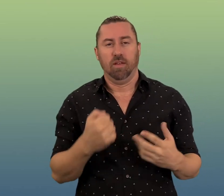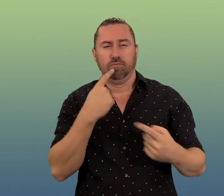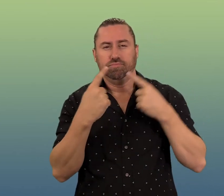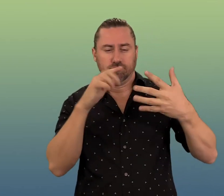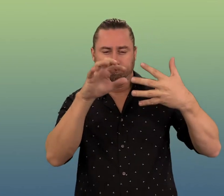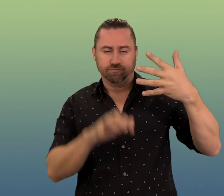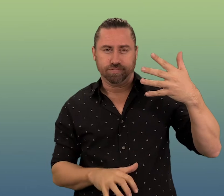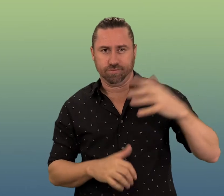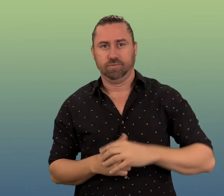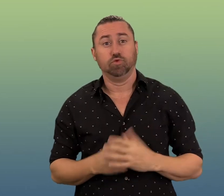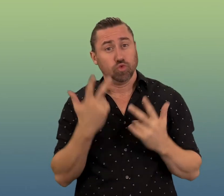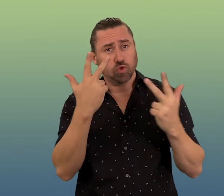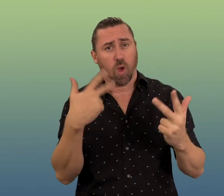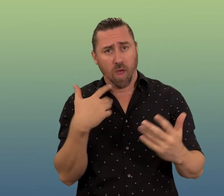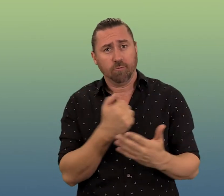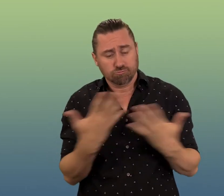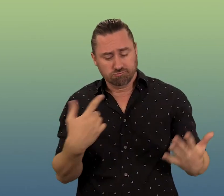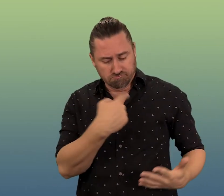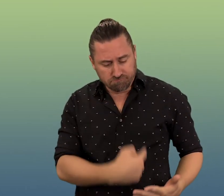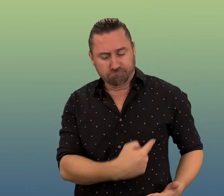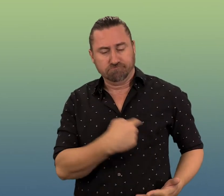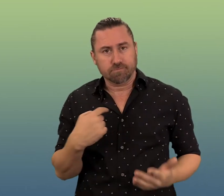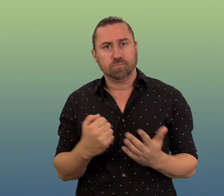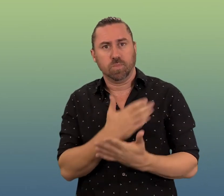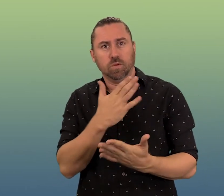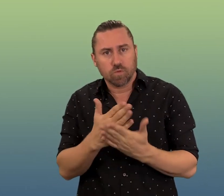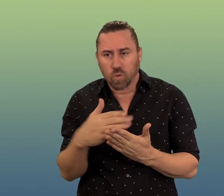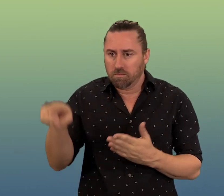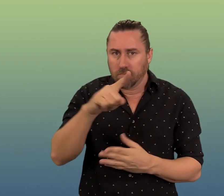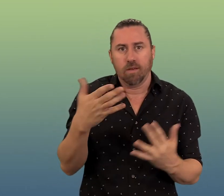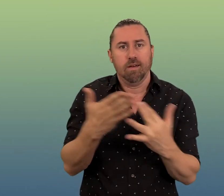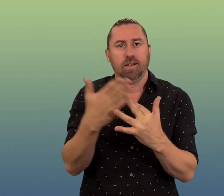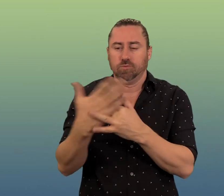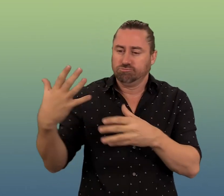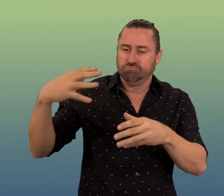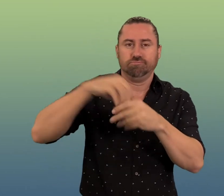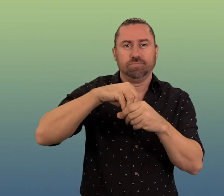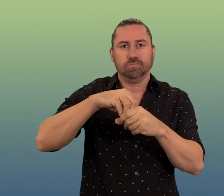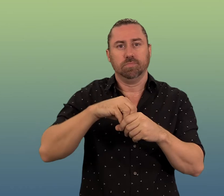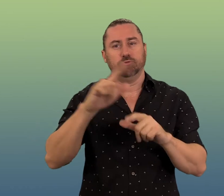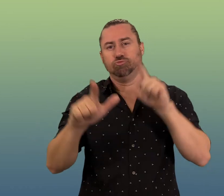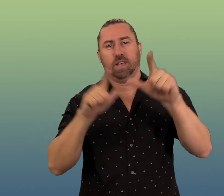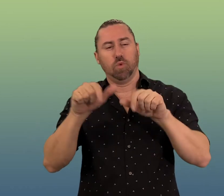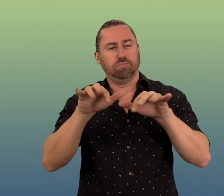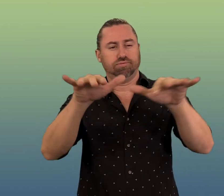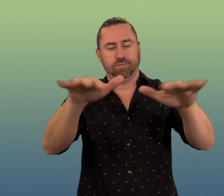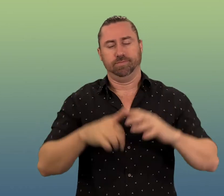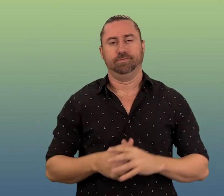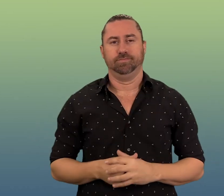are outlined below highlighting our dedication to improving the accessibility of Queensland's transport network.